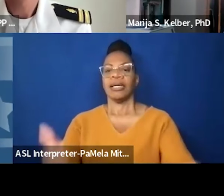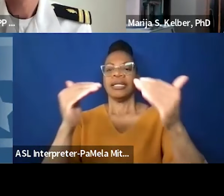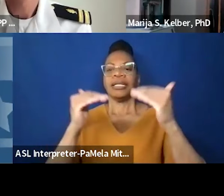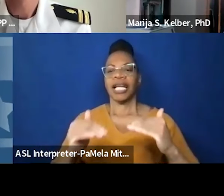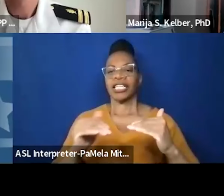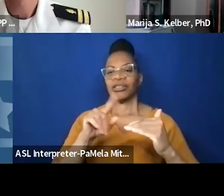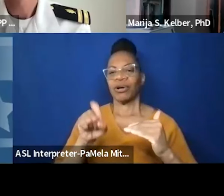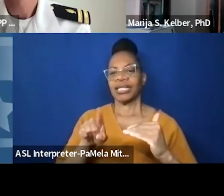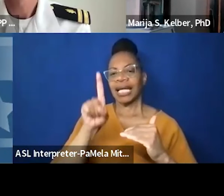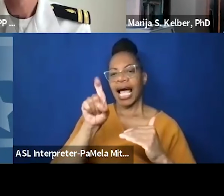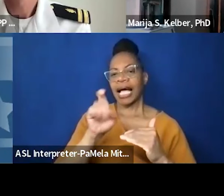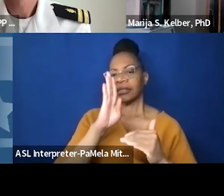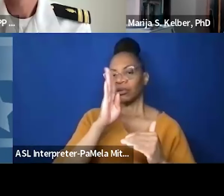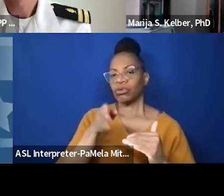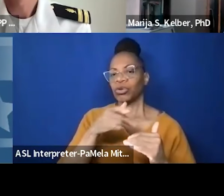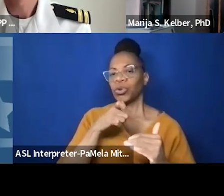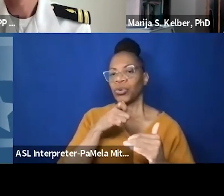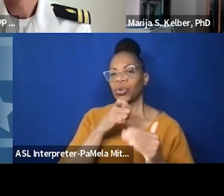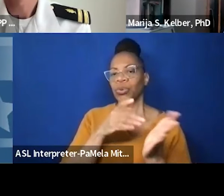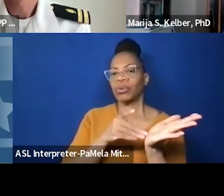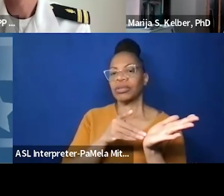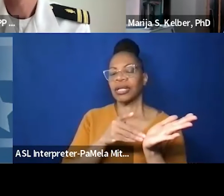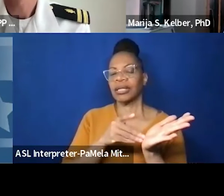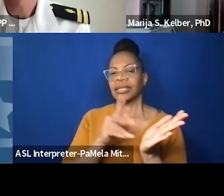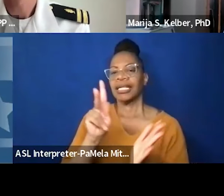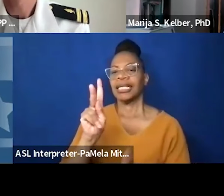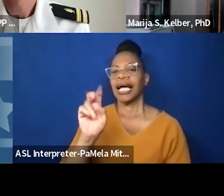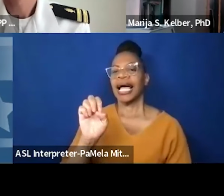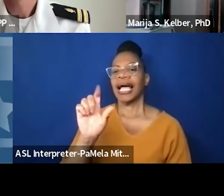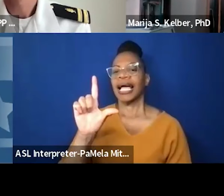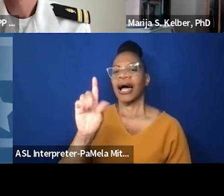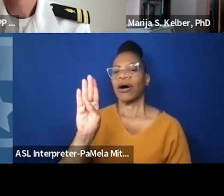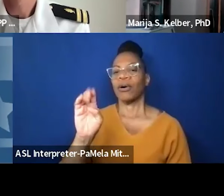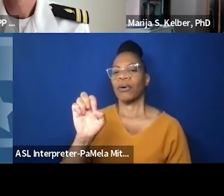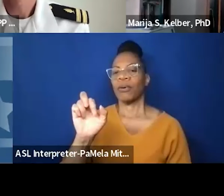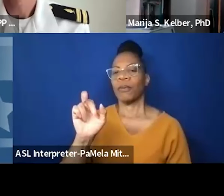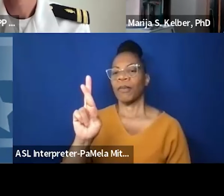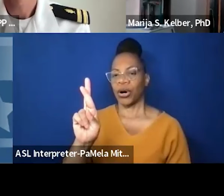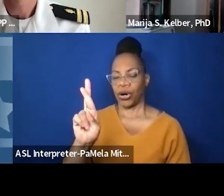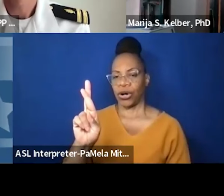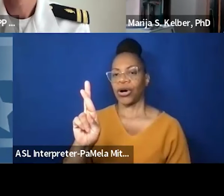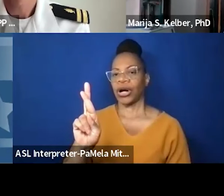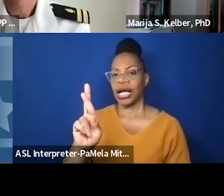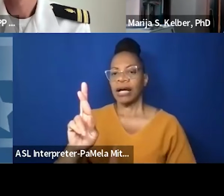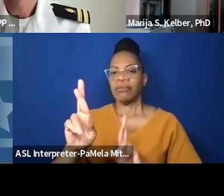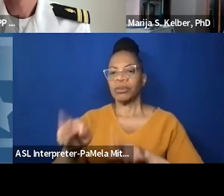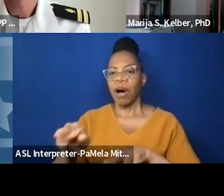I'd like to direct towards Dr. Kelber. It was in response to one of your slides